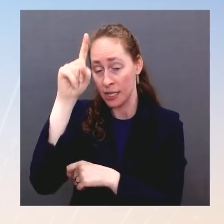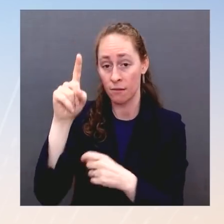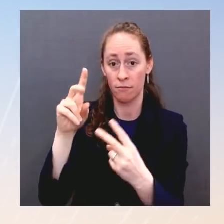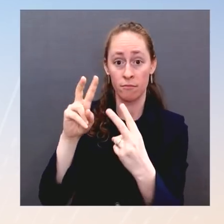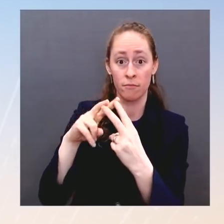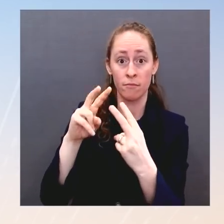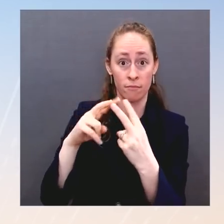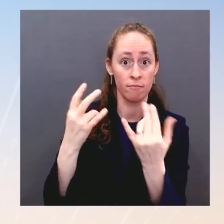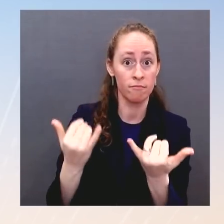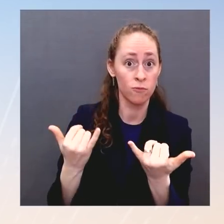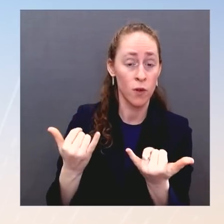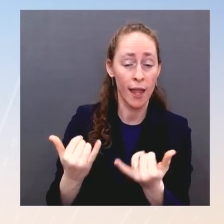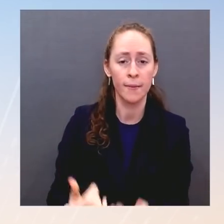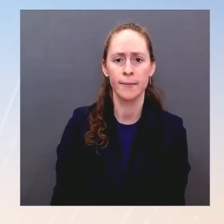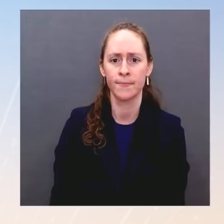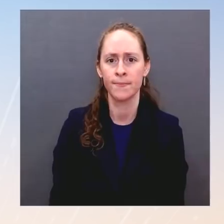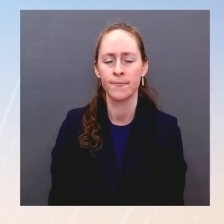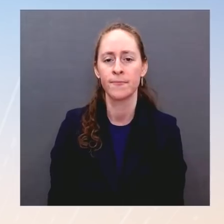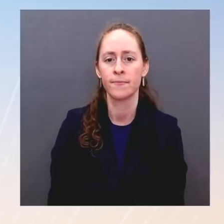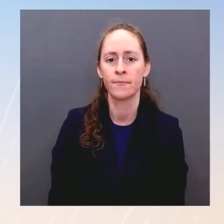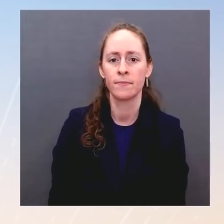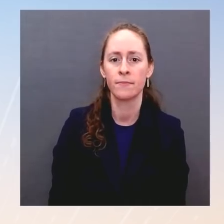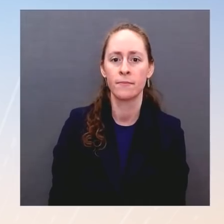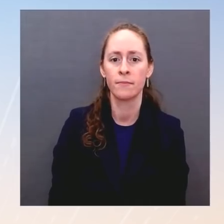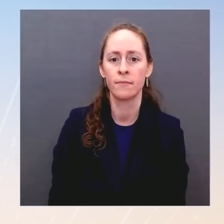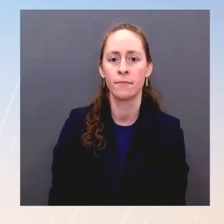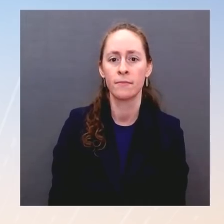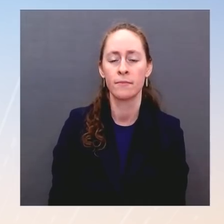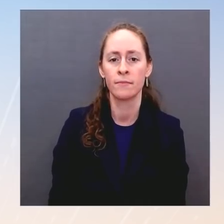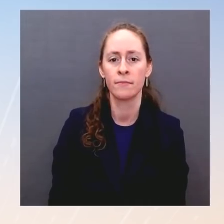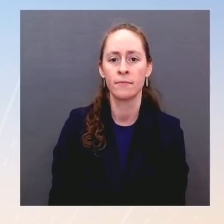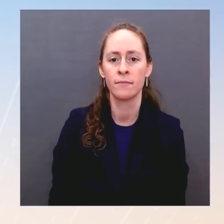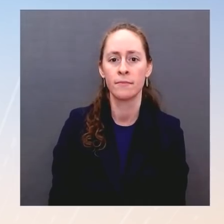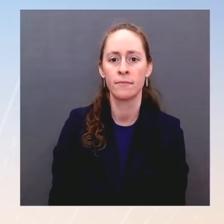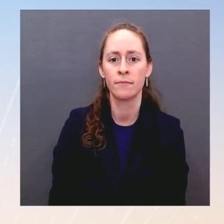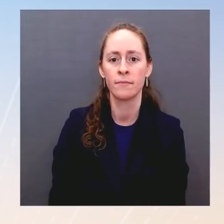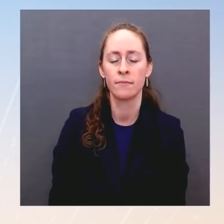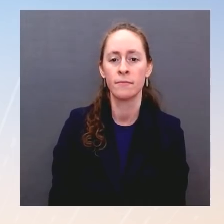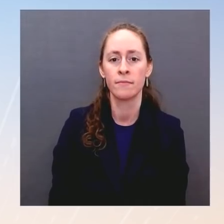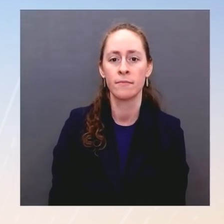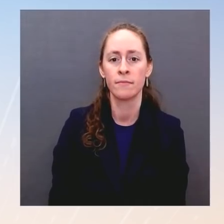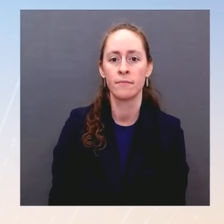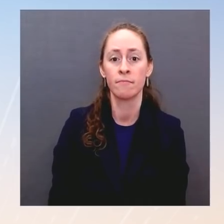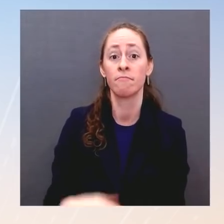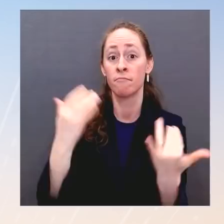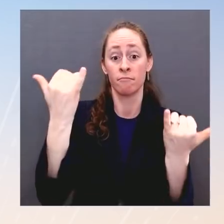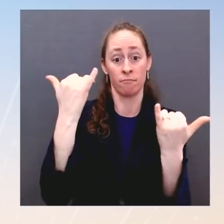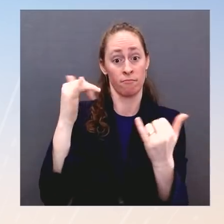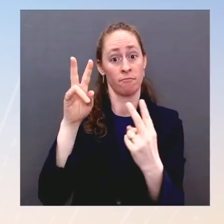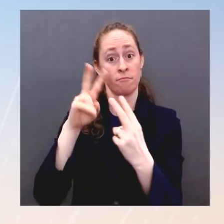to remove Russia from the SWIFT transaction system. Can you say a word about how quickly you think